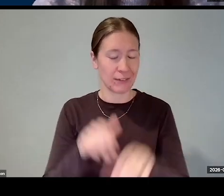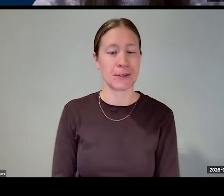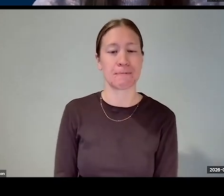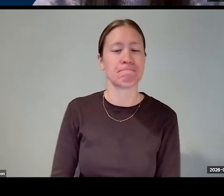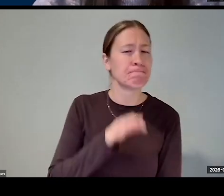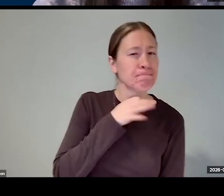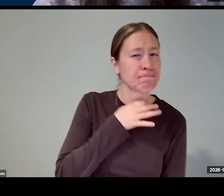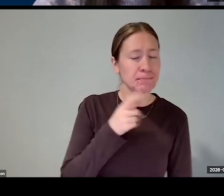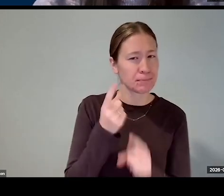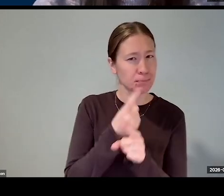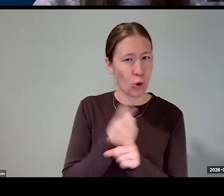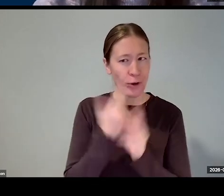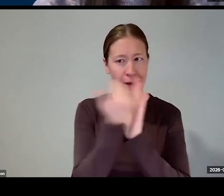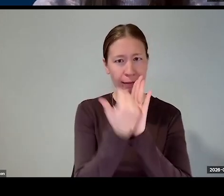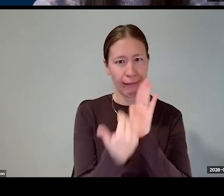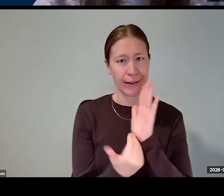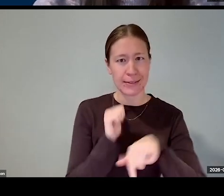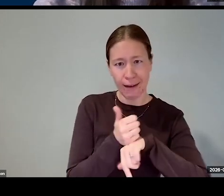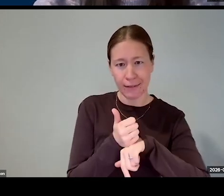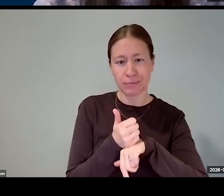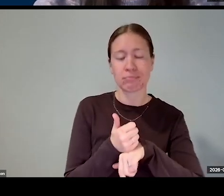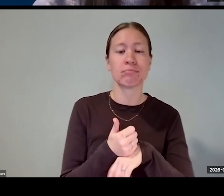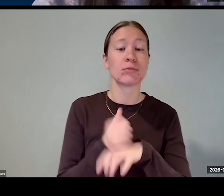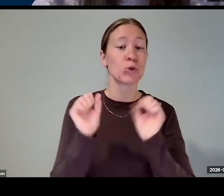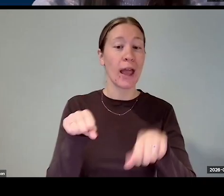I just need to move my cursor to one of the list items